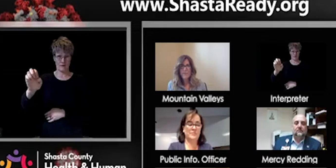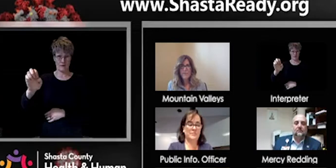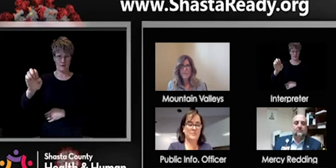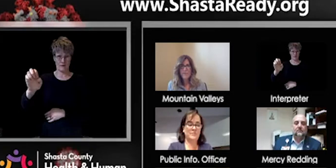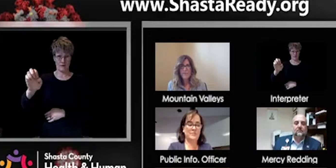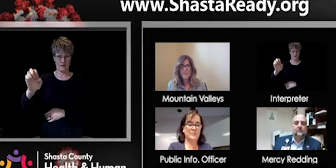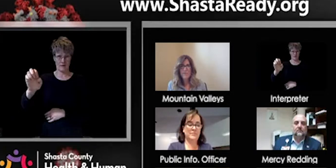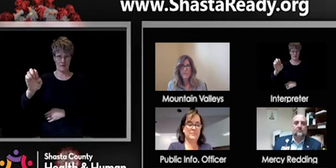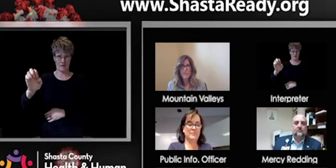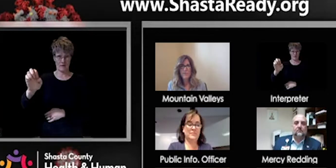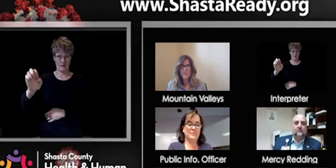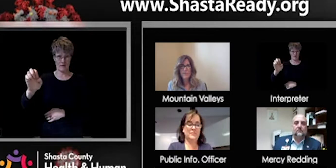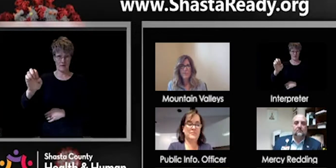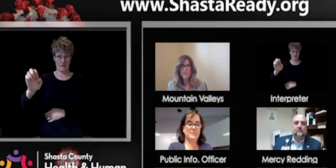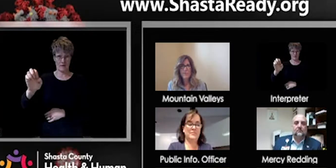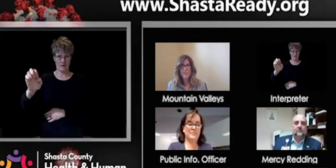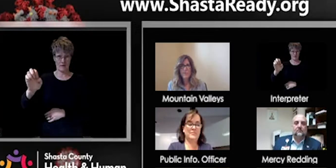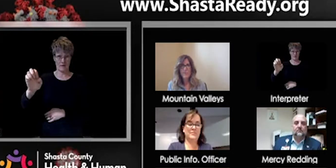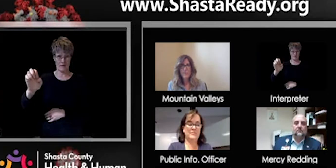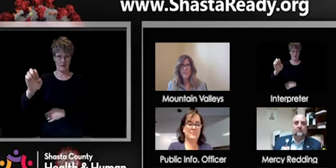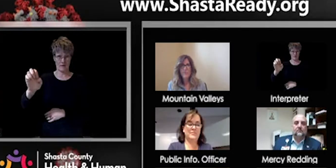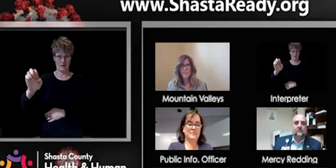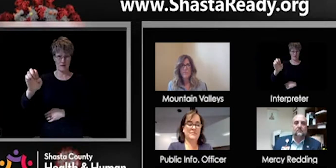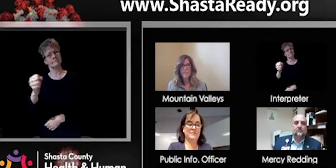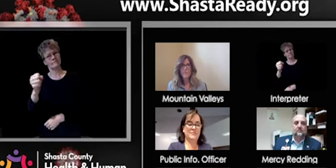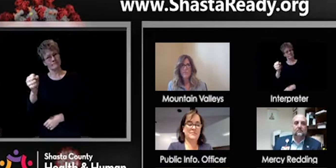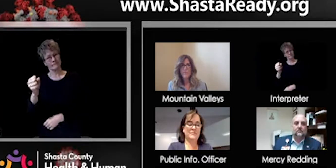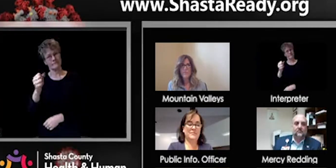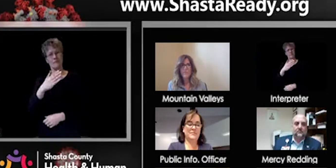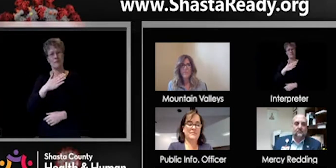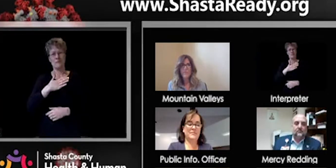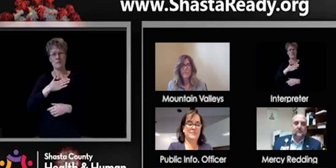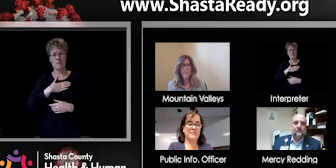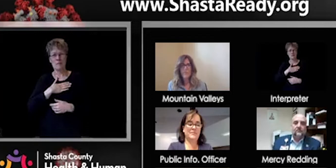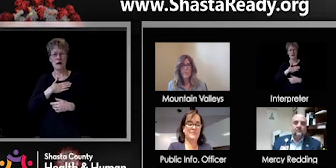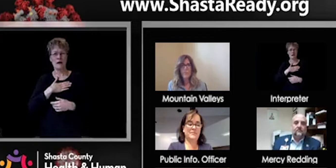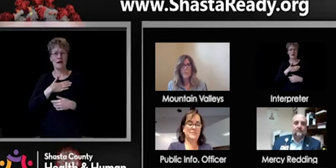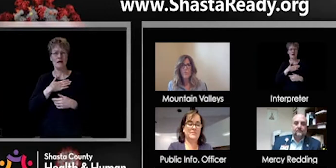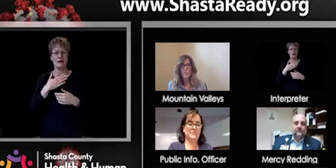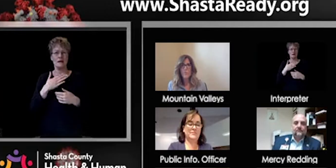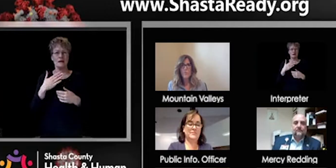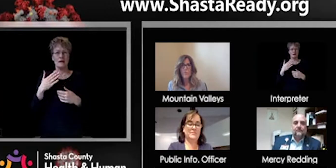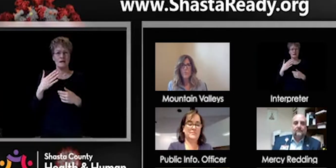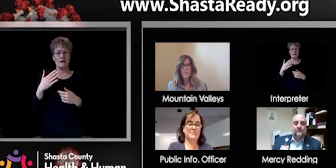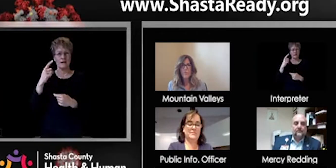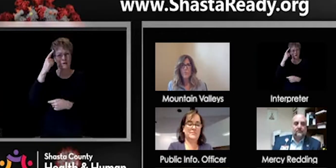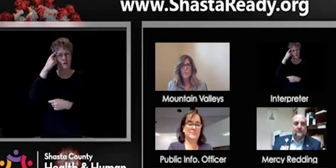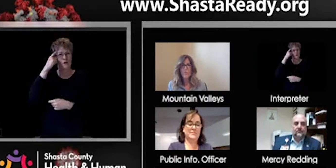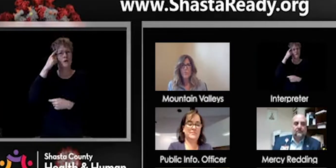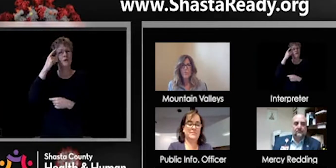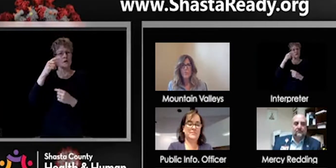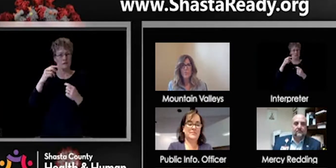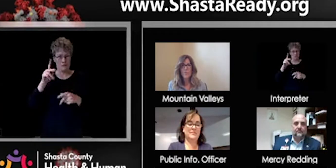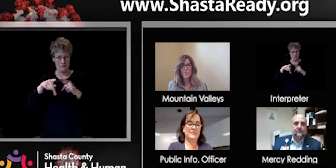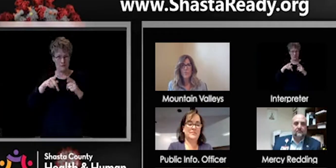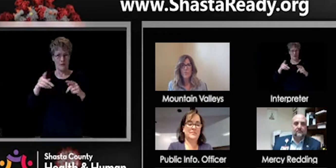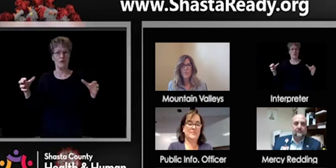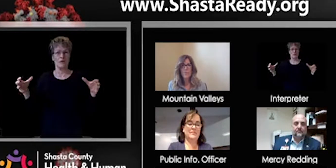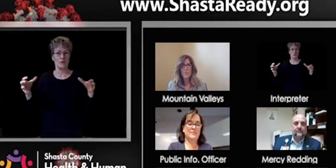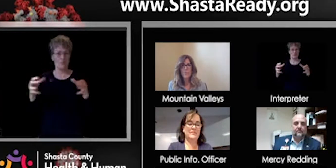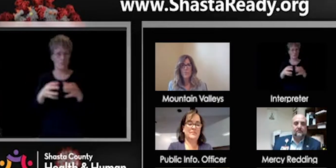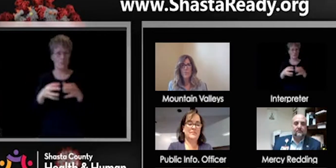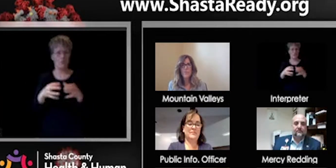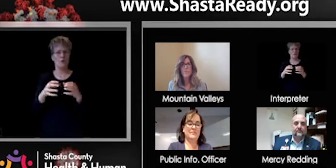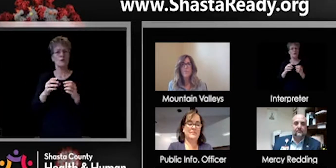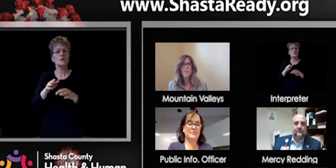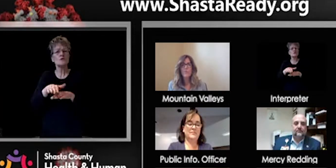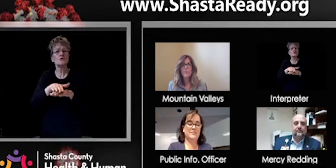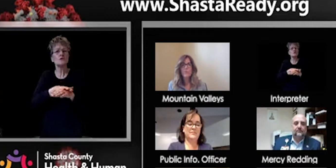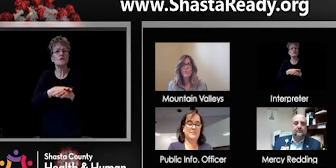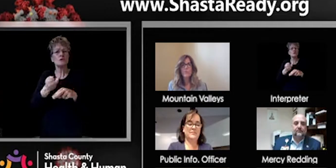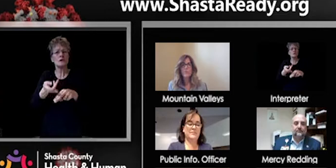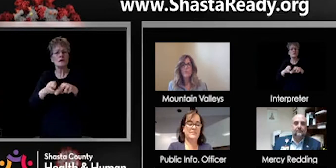I anticipate that public gatherings will be gradually increased in terms of the numbers.